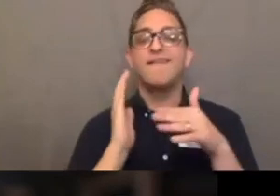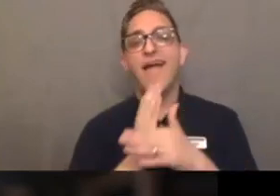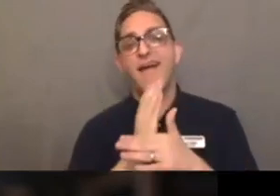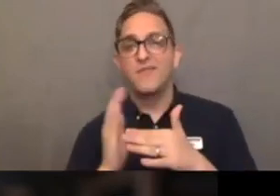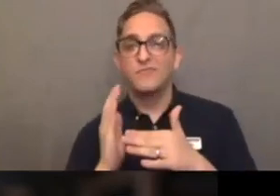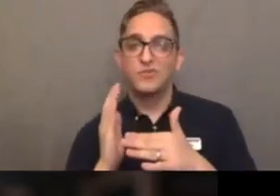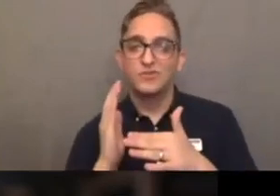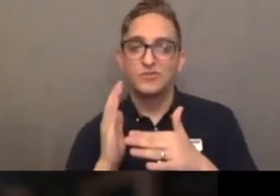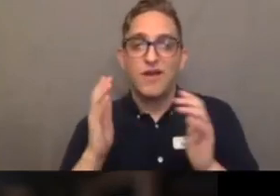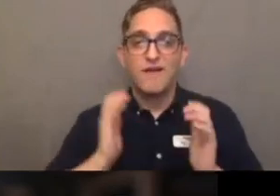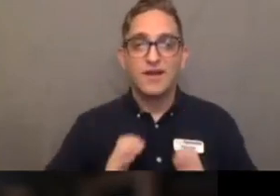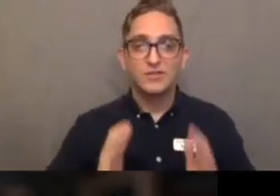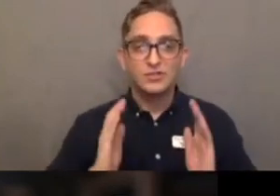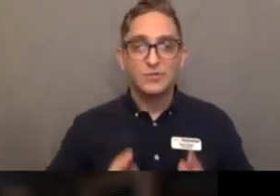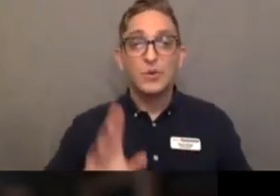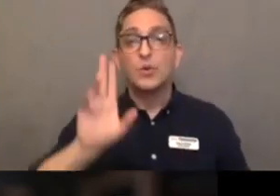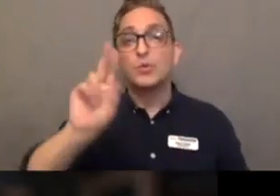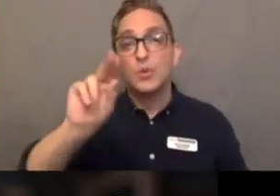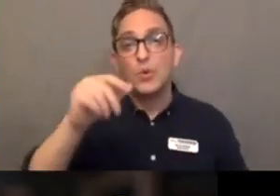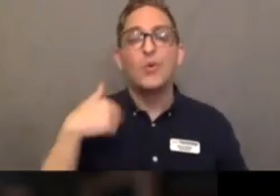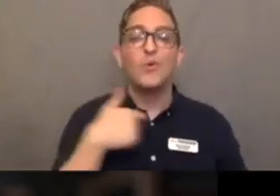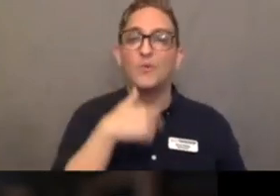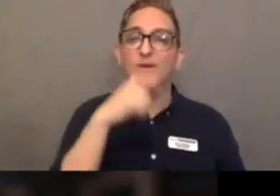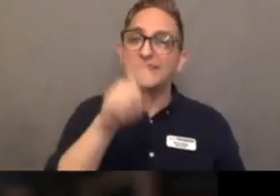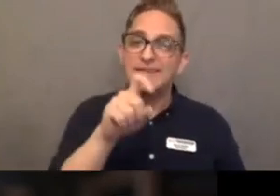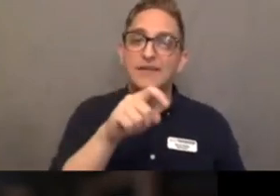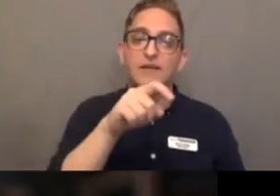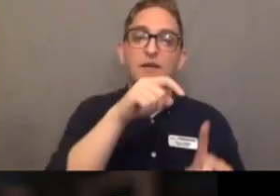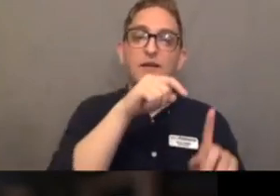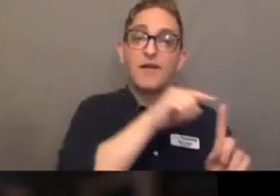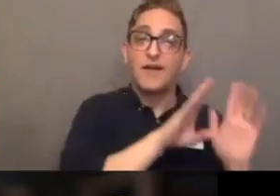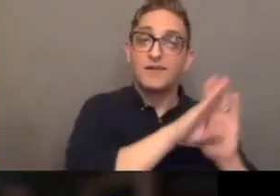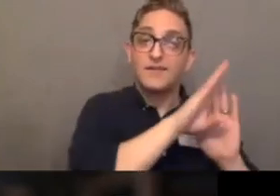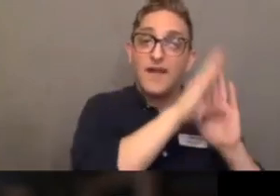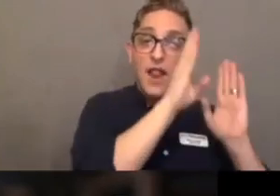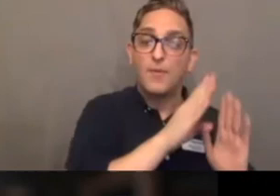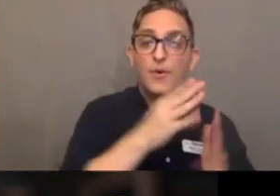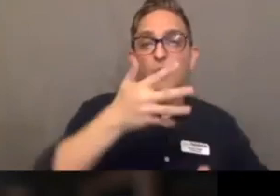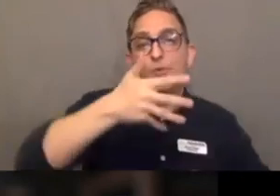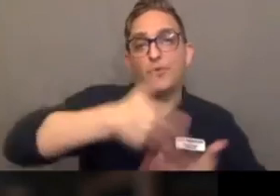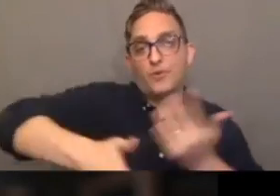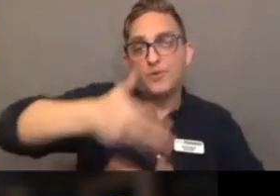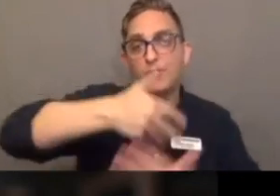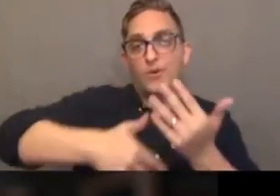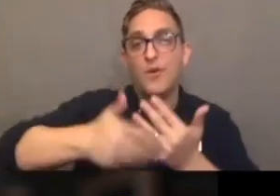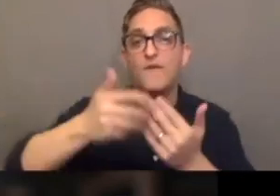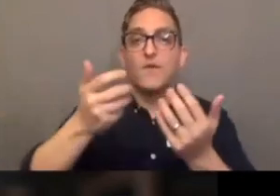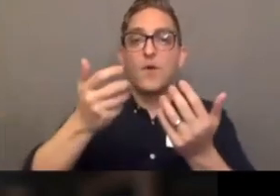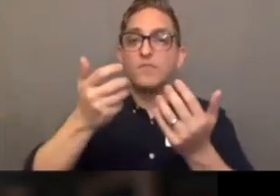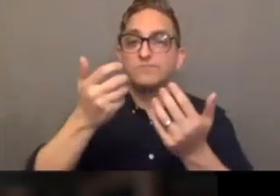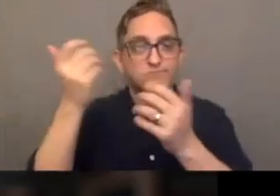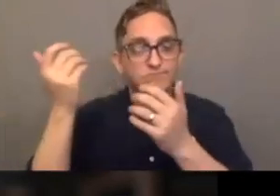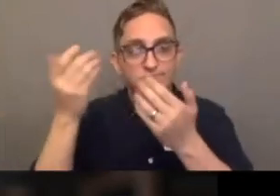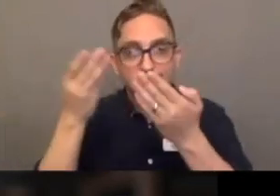of our customers, all of our users and we're making sure they're seeing all of the edges